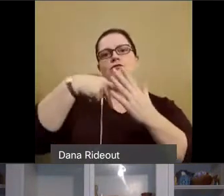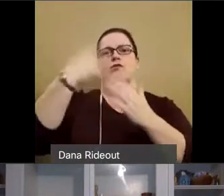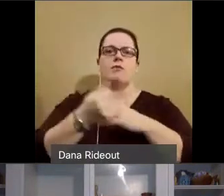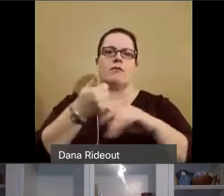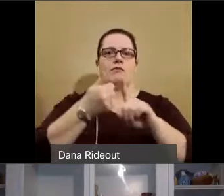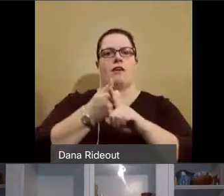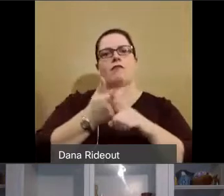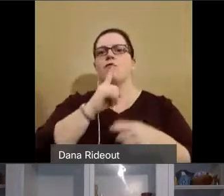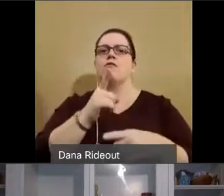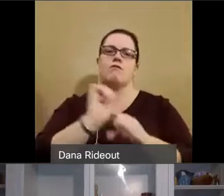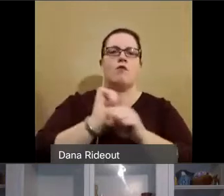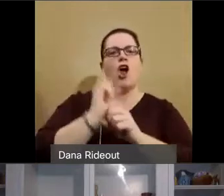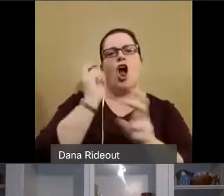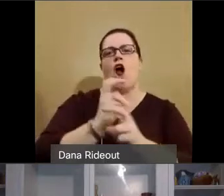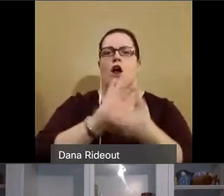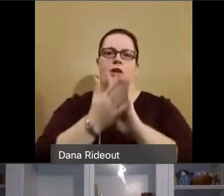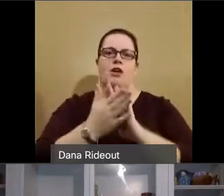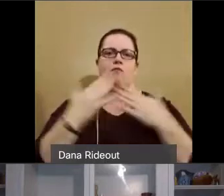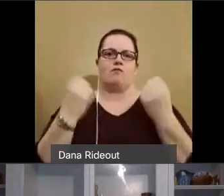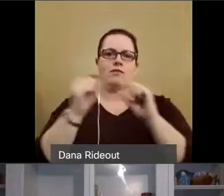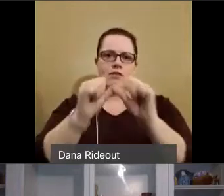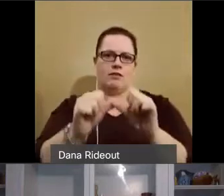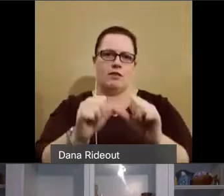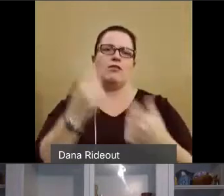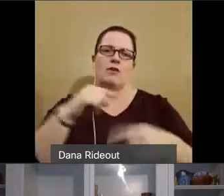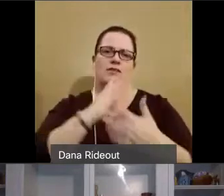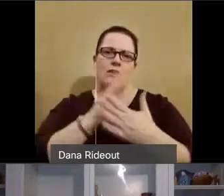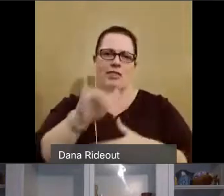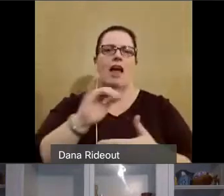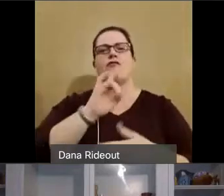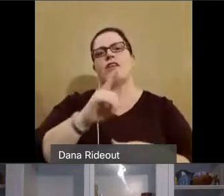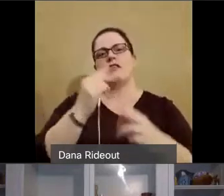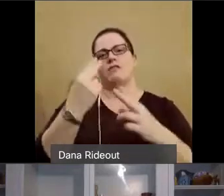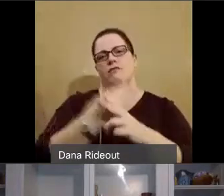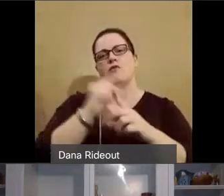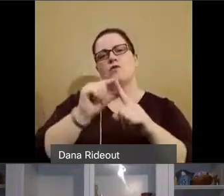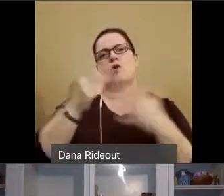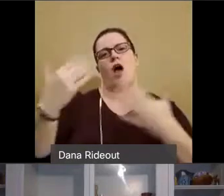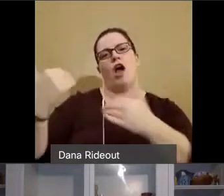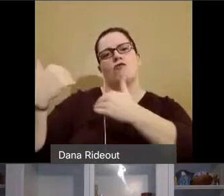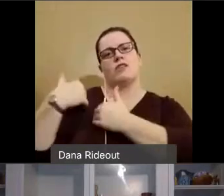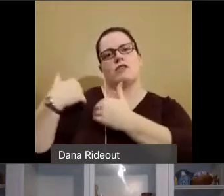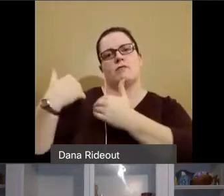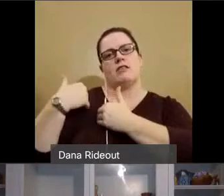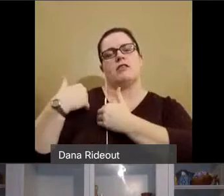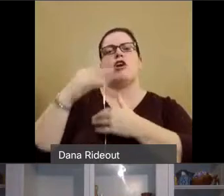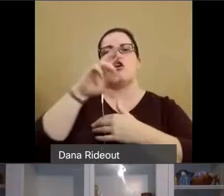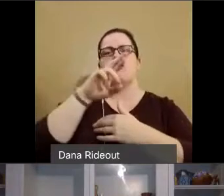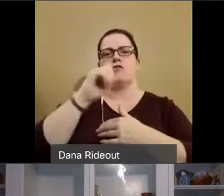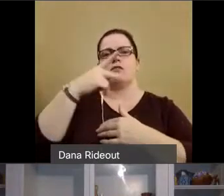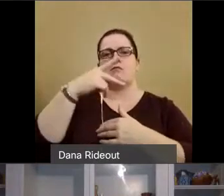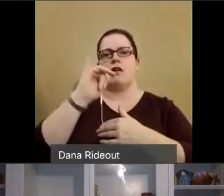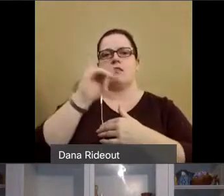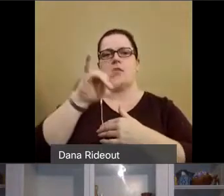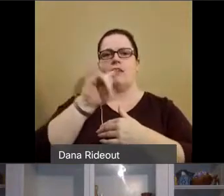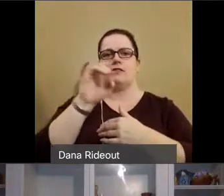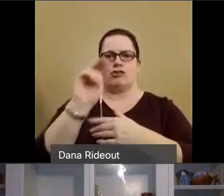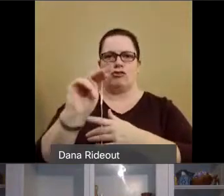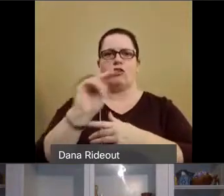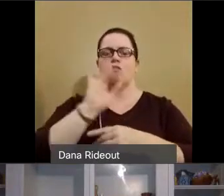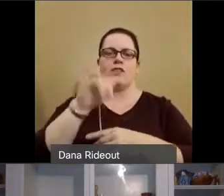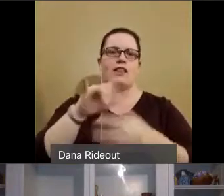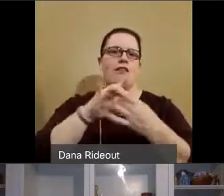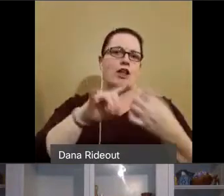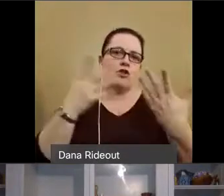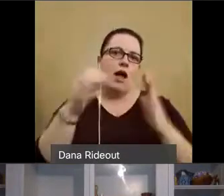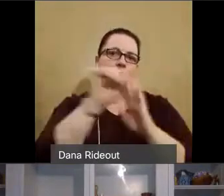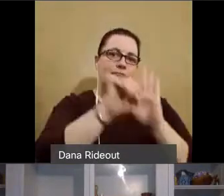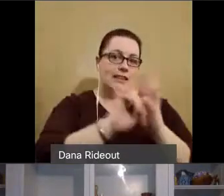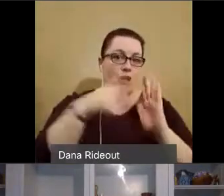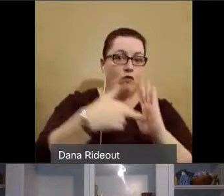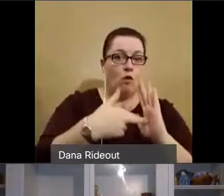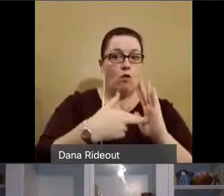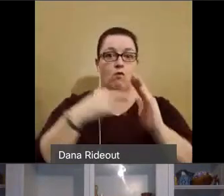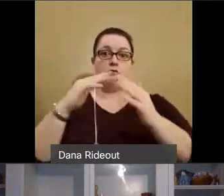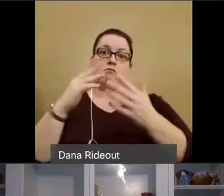So, when we talk about that, some people use the term response. This is really kind of a fundamental question about what is the role of the state these are the citizens like, what is that interaction like.